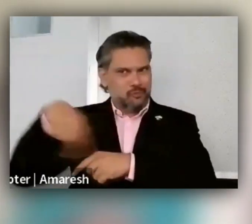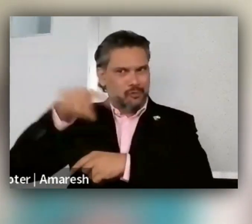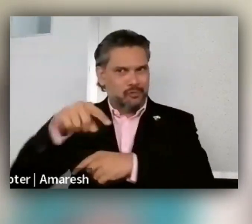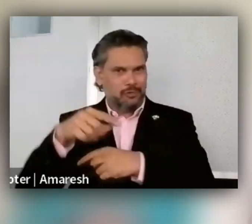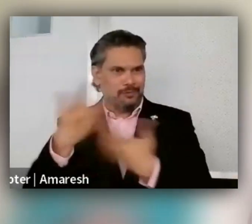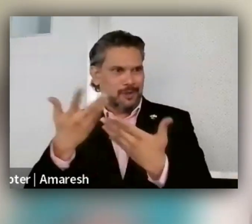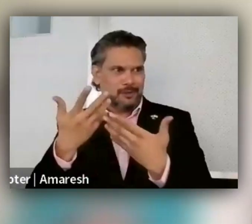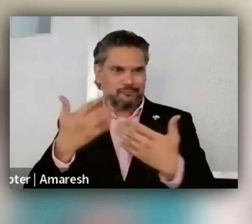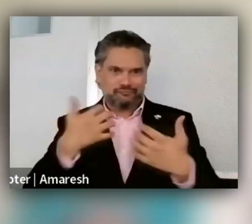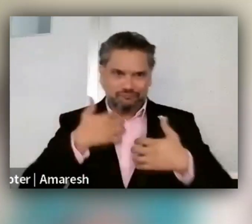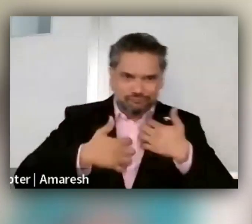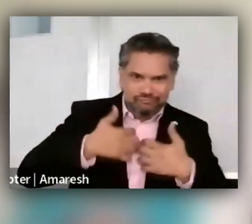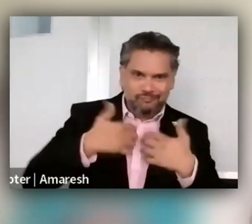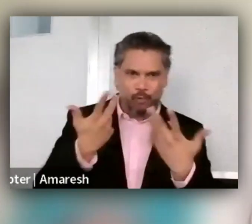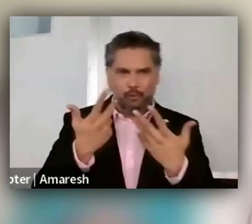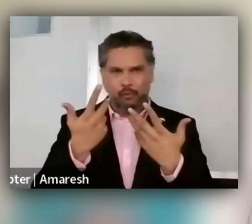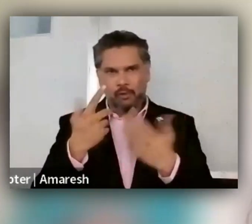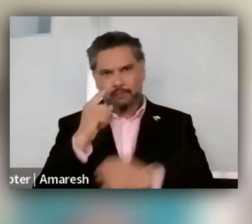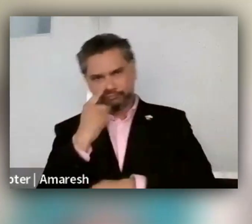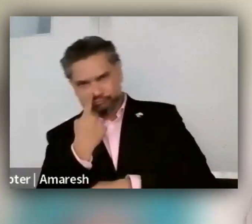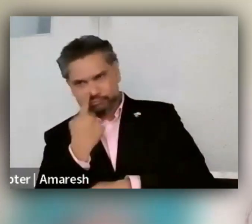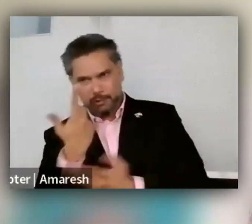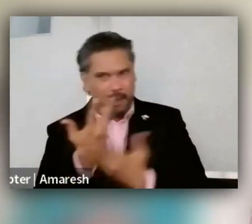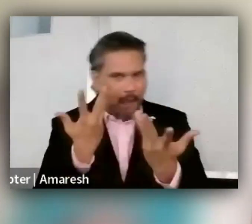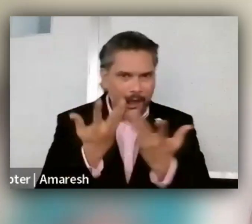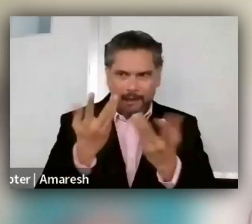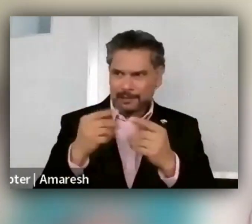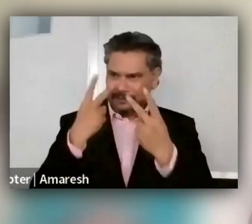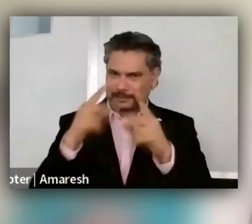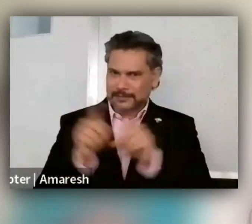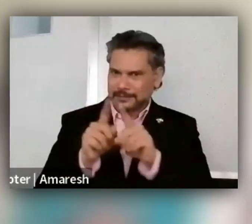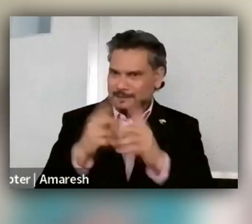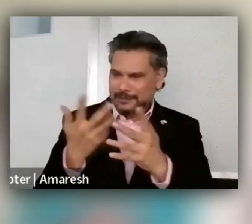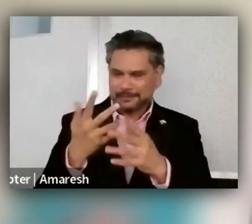It has to do with people being able to tell, read other people.